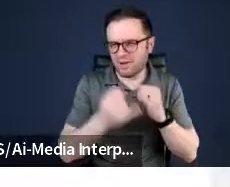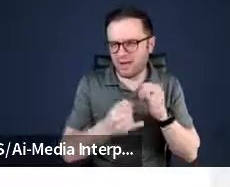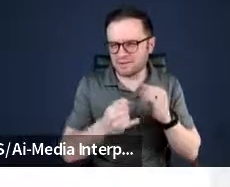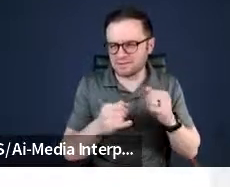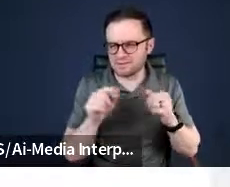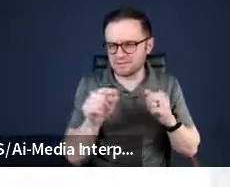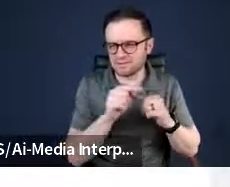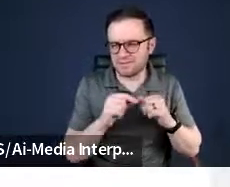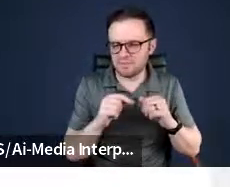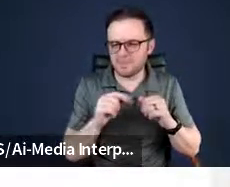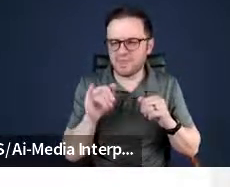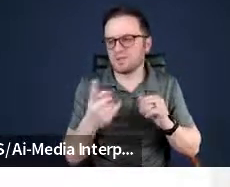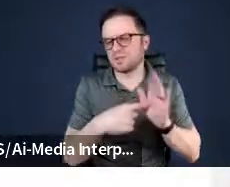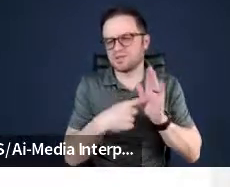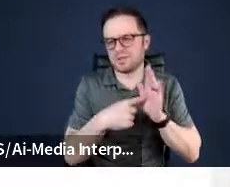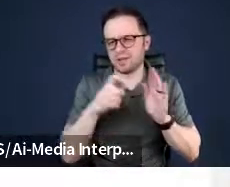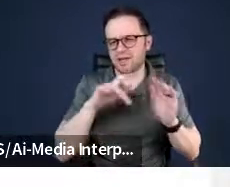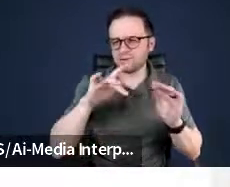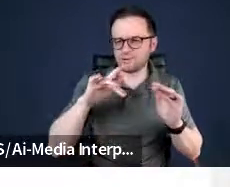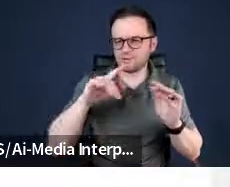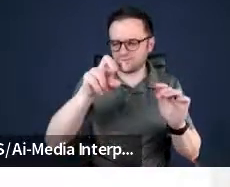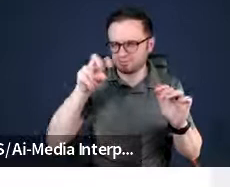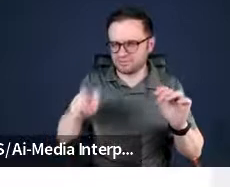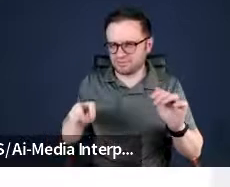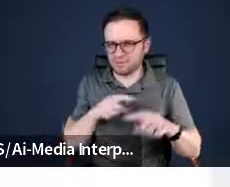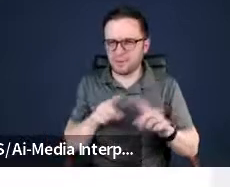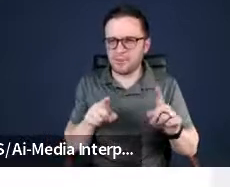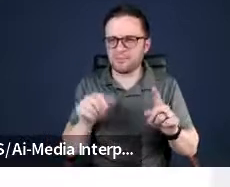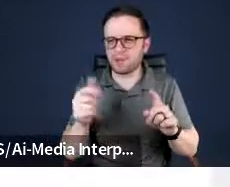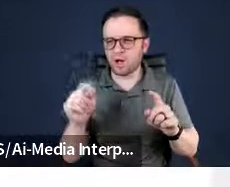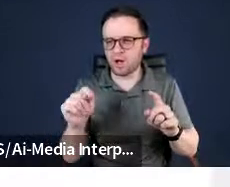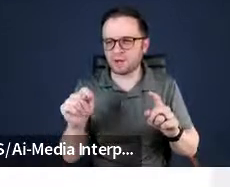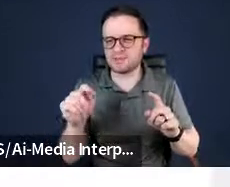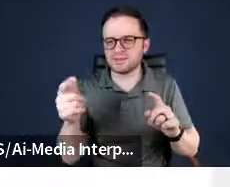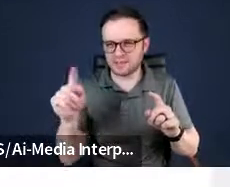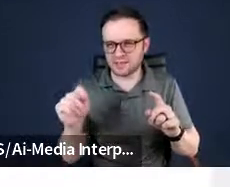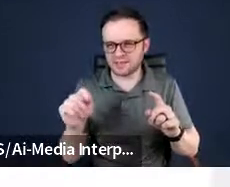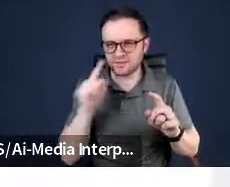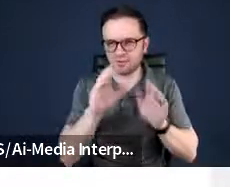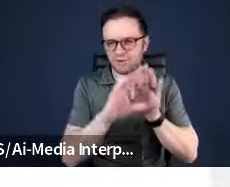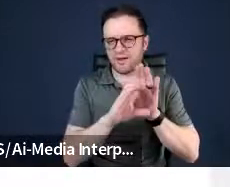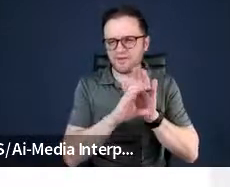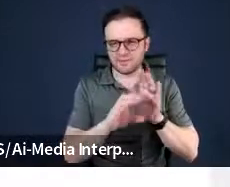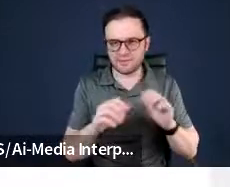Congratulations to the 30 finalists recently announced. Get to know our 2022 scholarship finalist. Link graphic. MATT HACKETT: